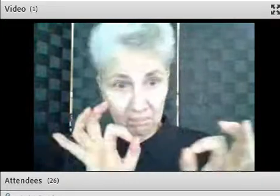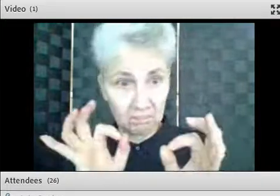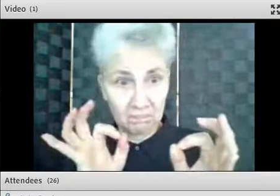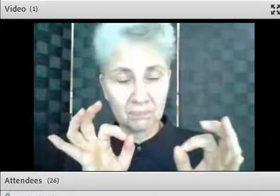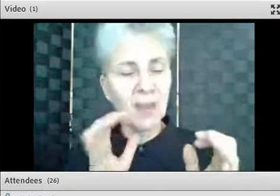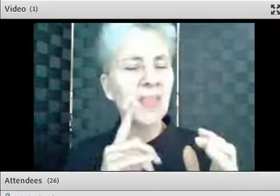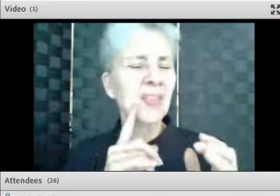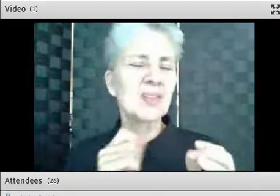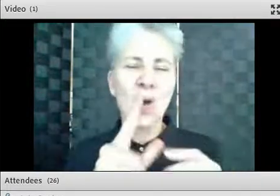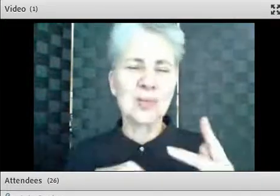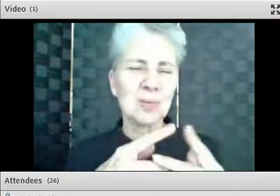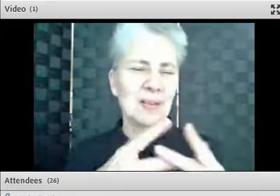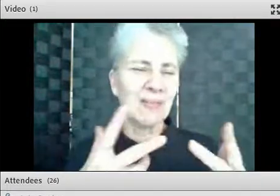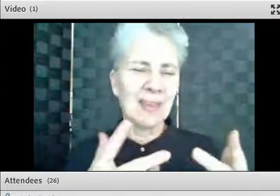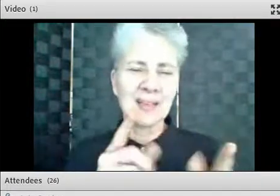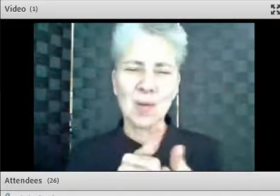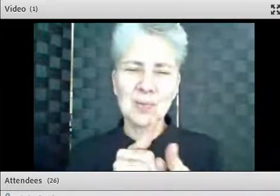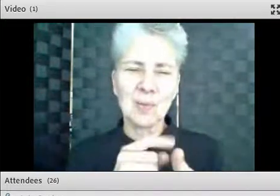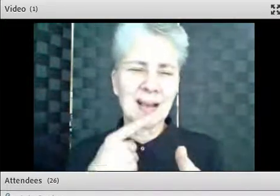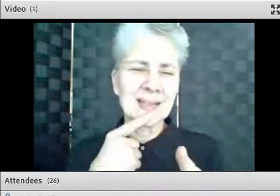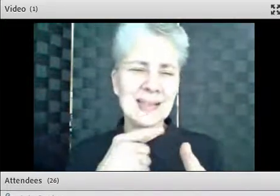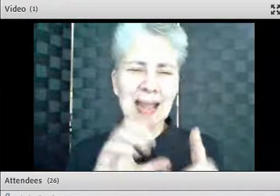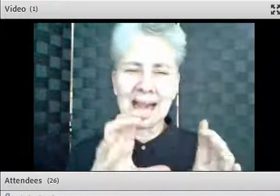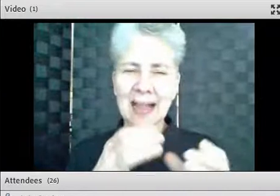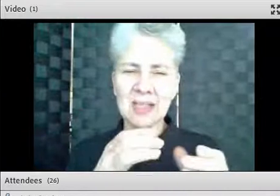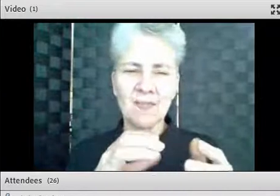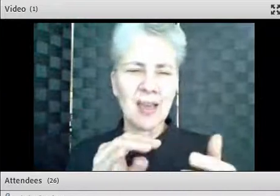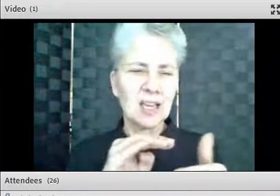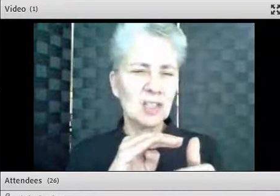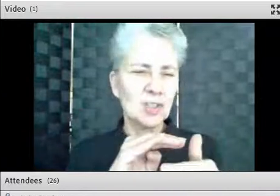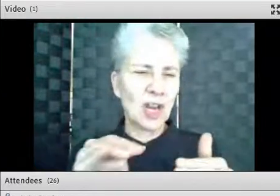Again, there's all sorts of stuff also, like I said, in the classification shelf listing manual